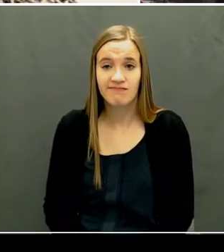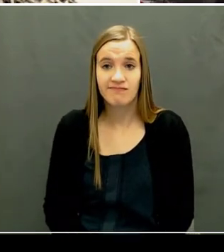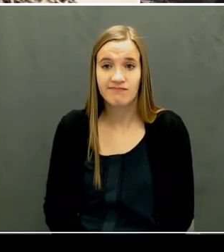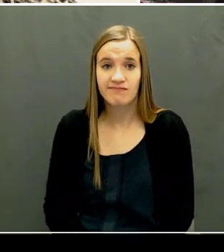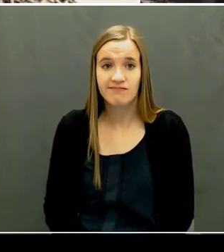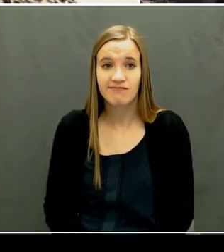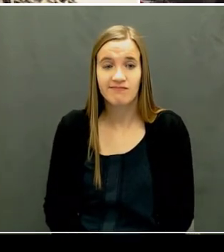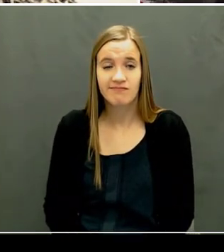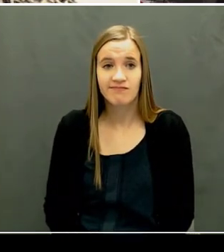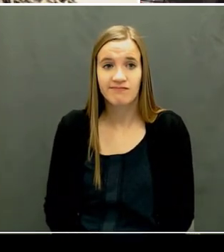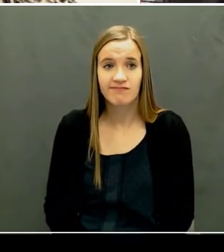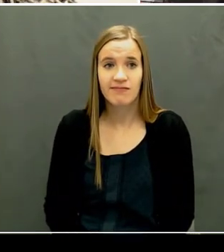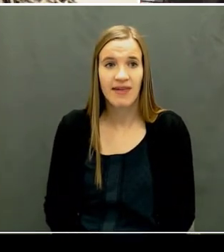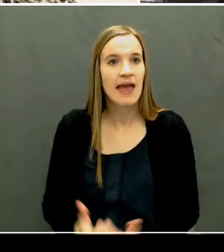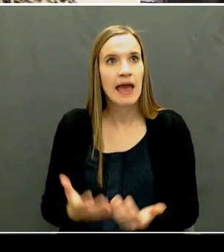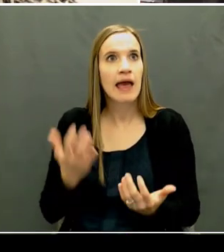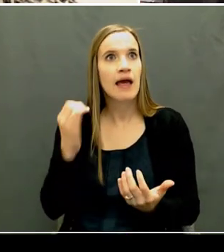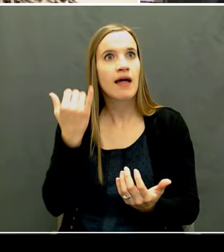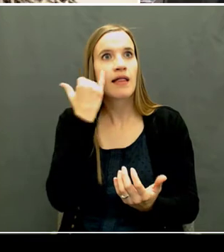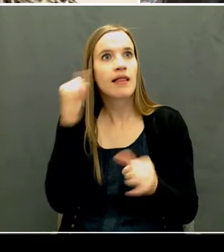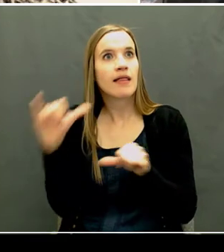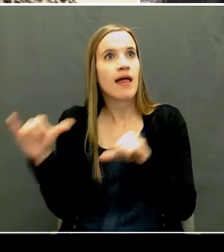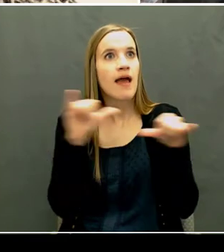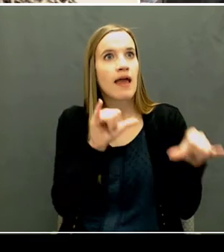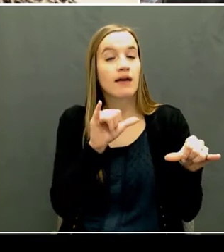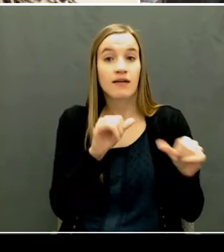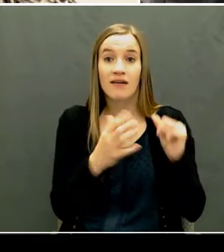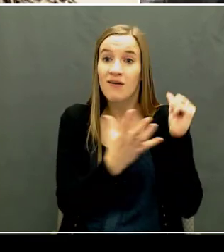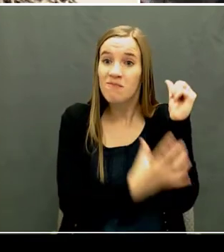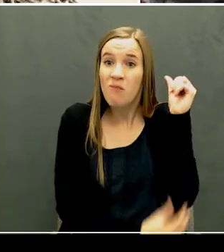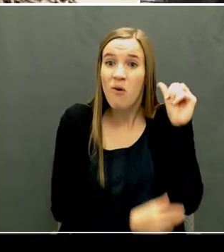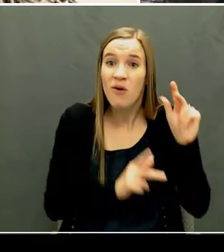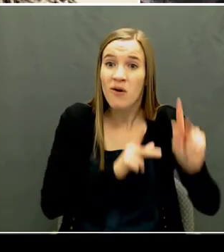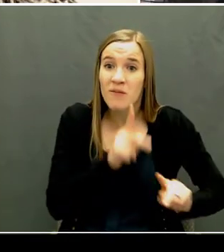have to address things like affordable, accessible, integrated housing. You have to